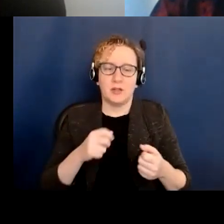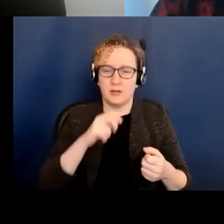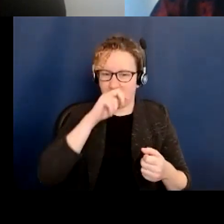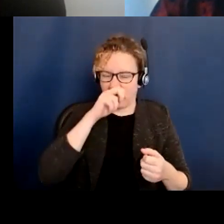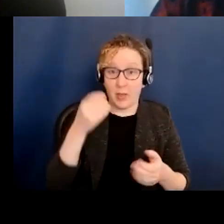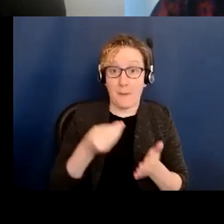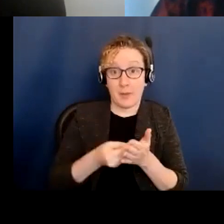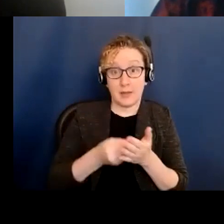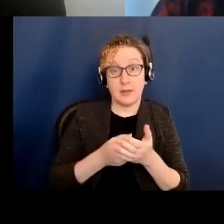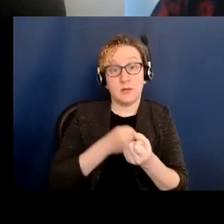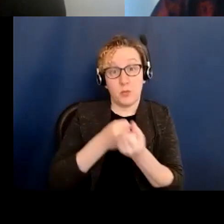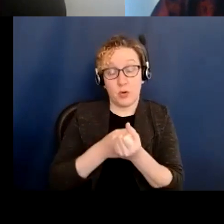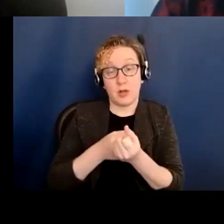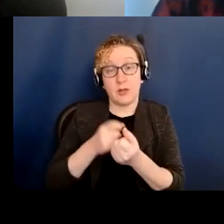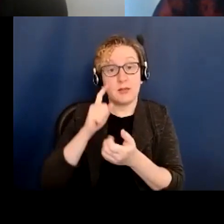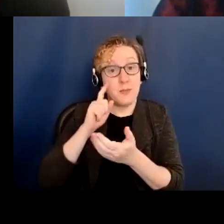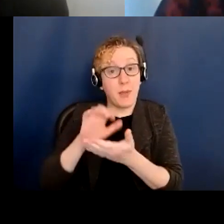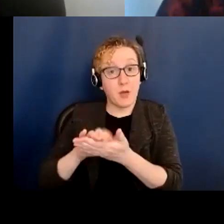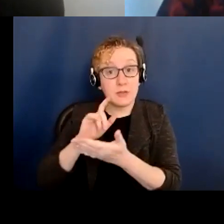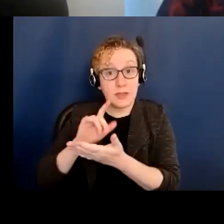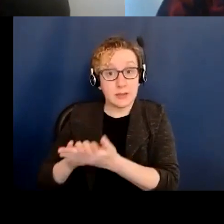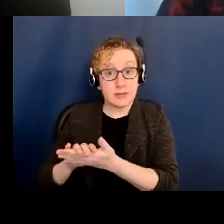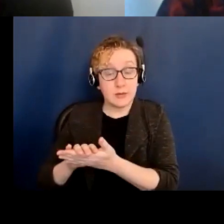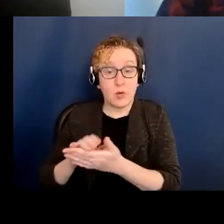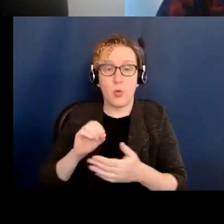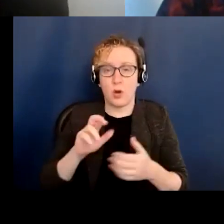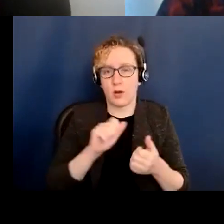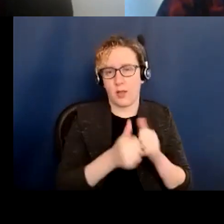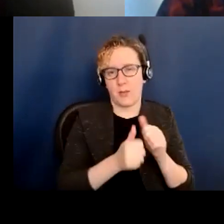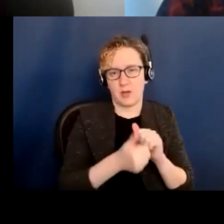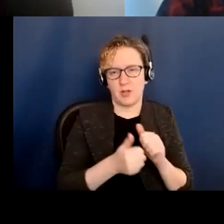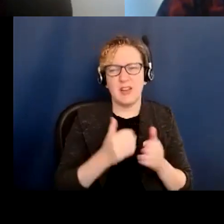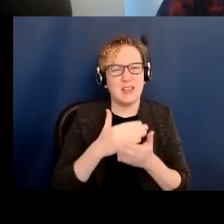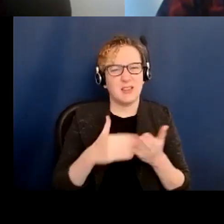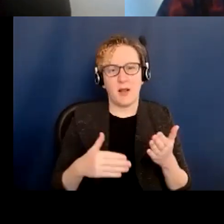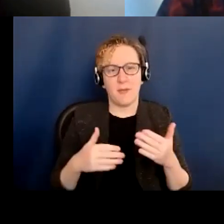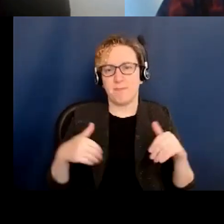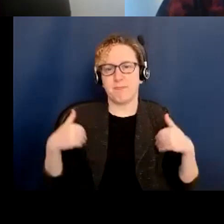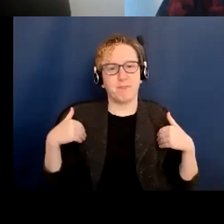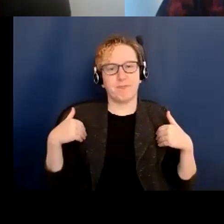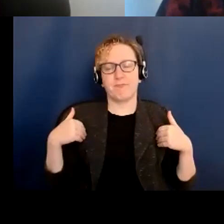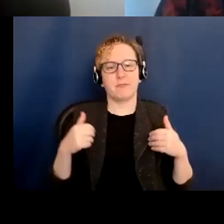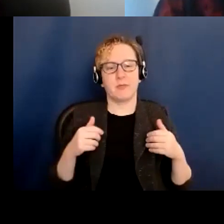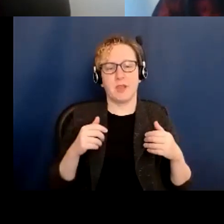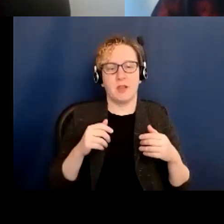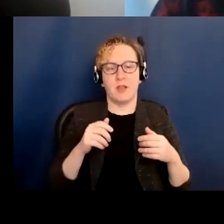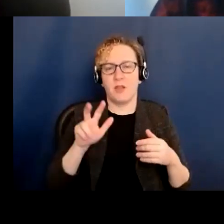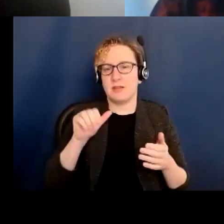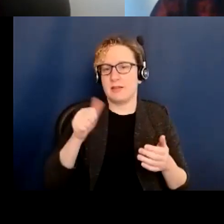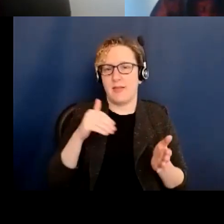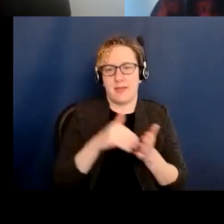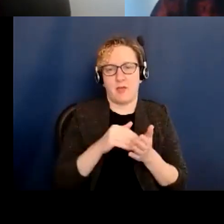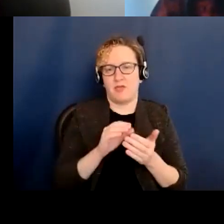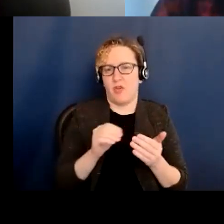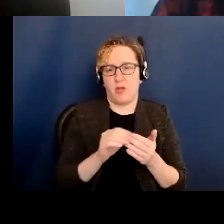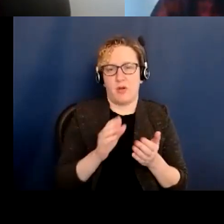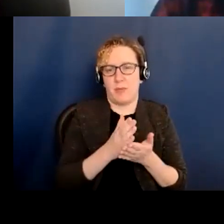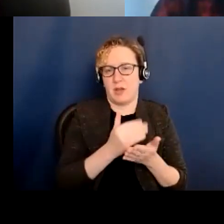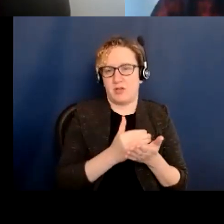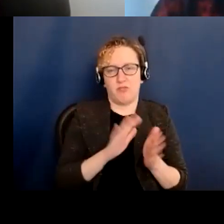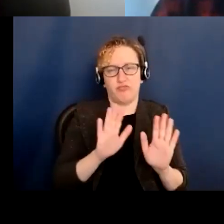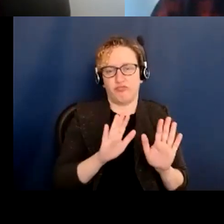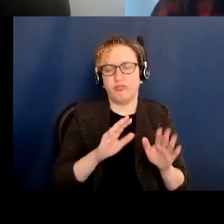We have had fellas not request the 10,000dollar budget and just use their $36,000 stipend.